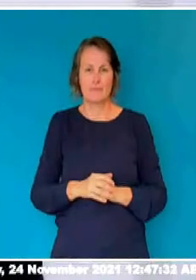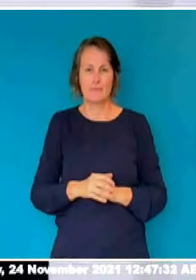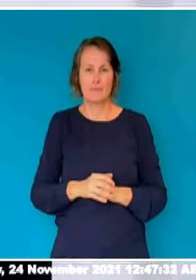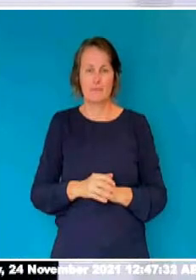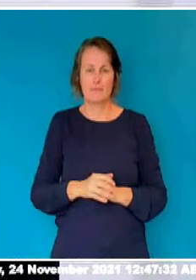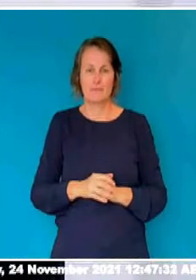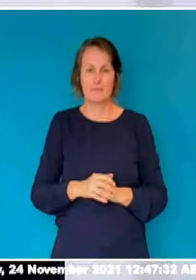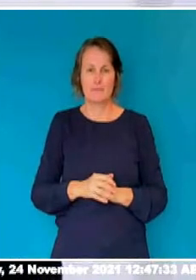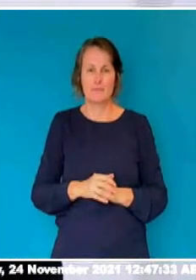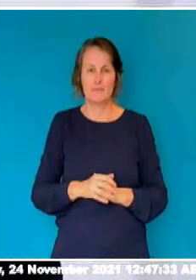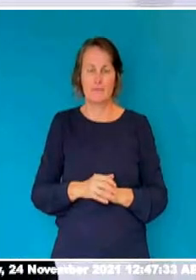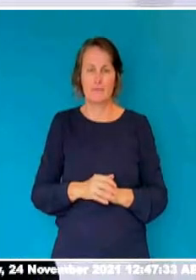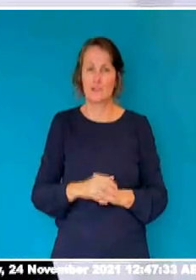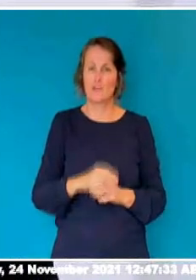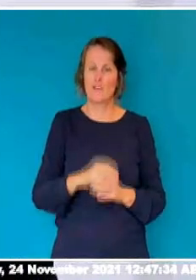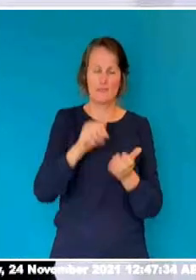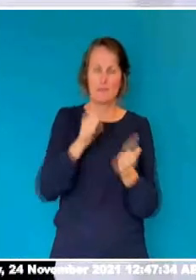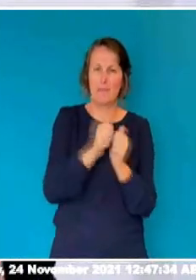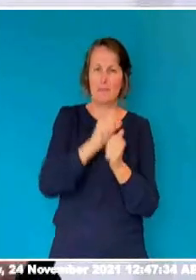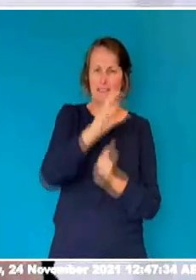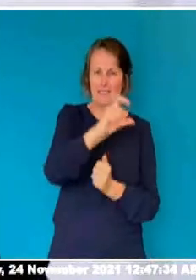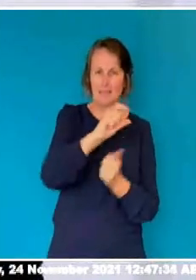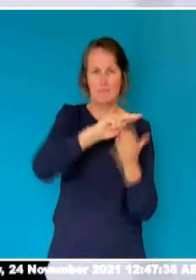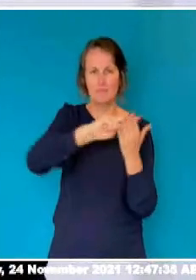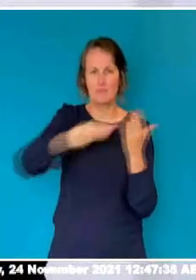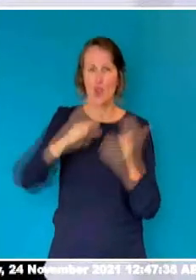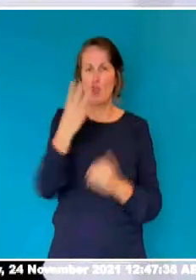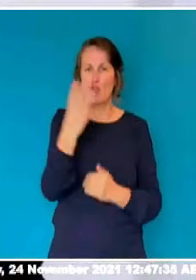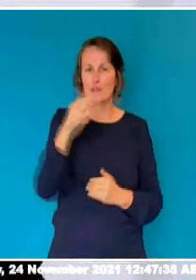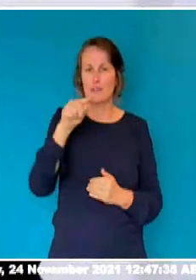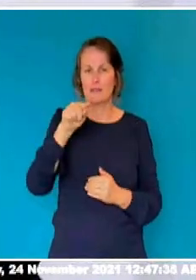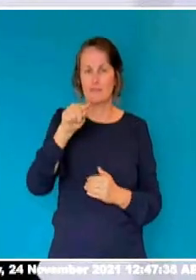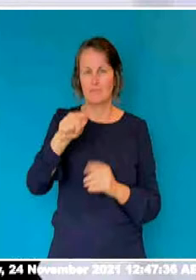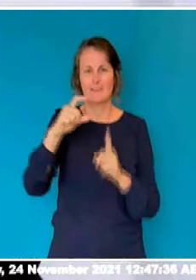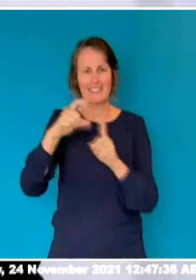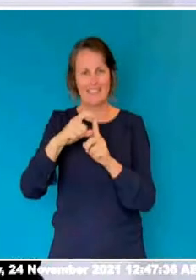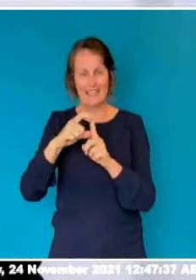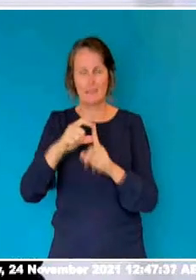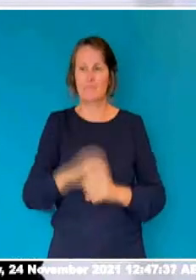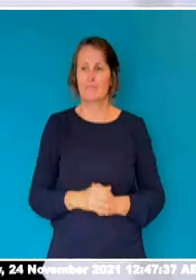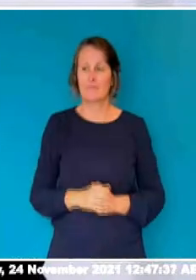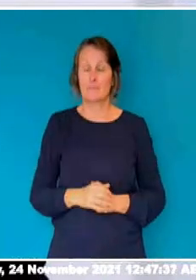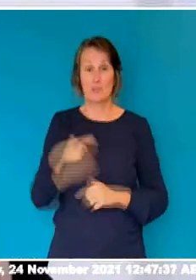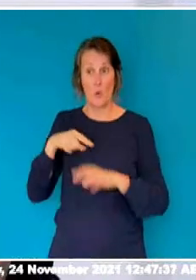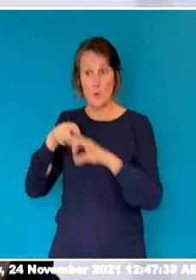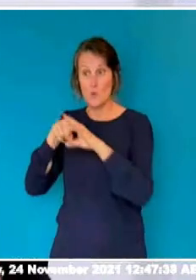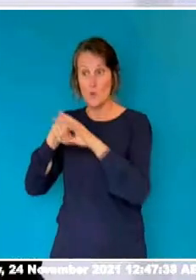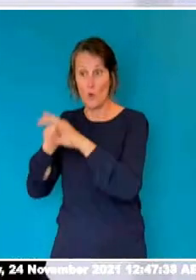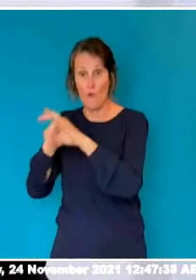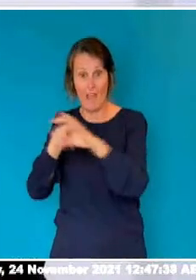Mr Aikman, in that survey less than half of the respondents to the survey who indicated